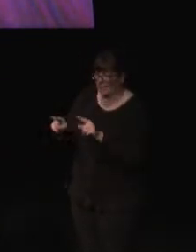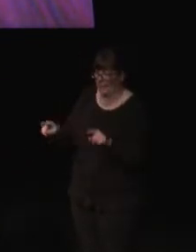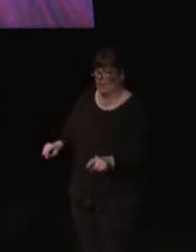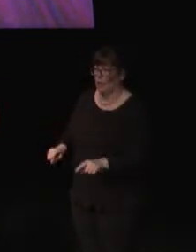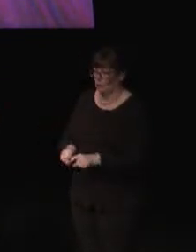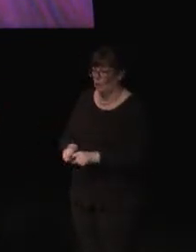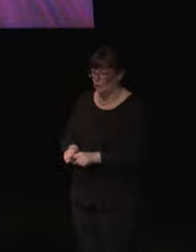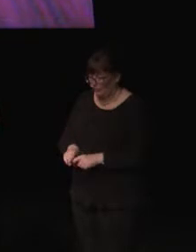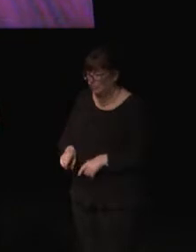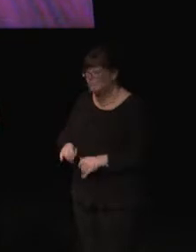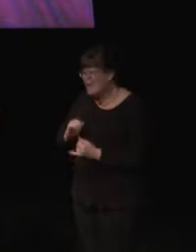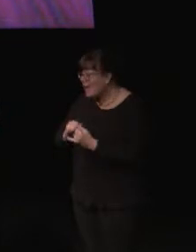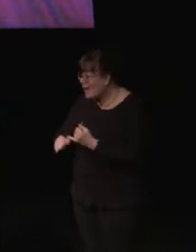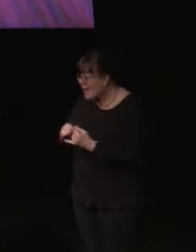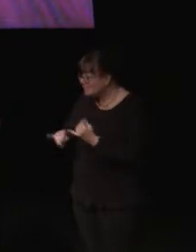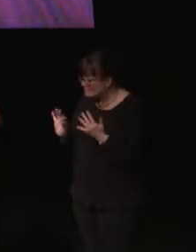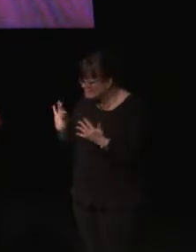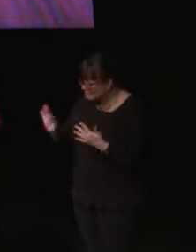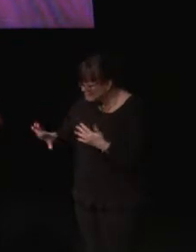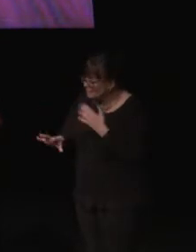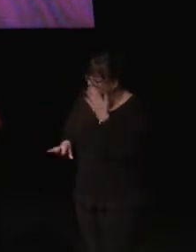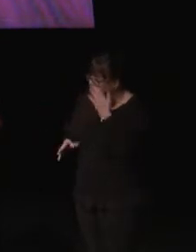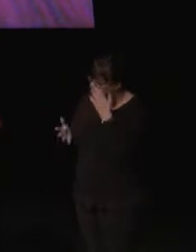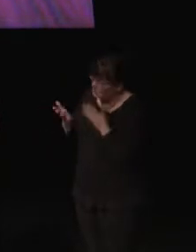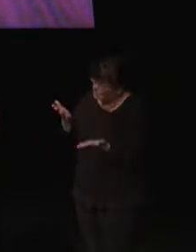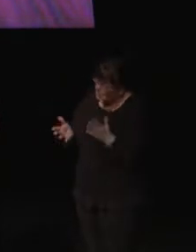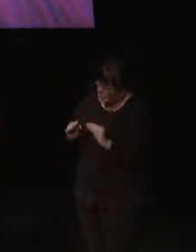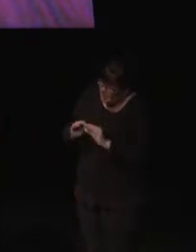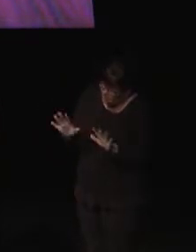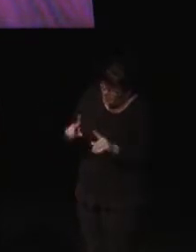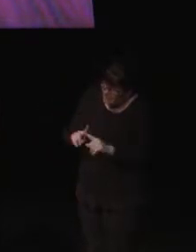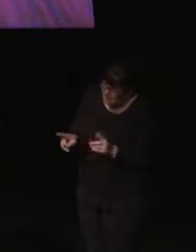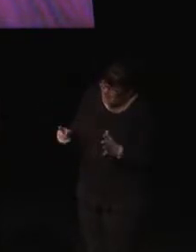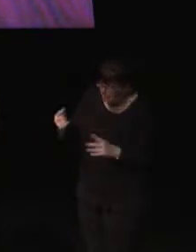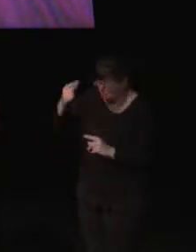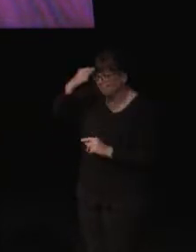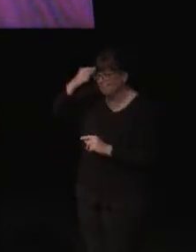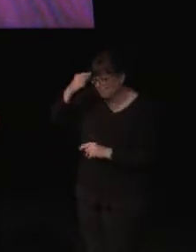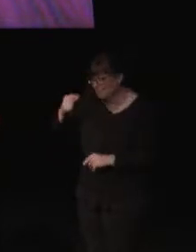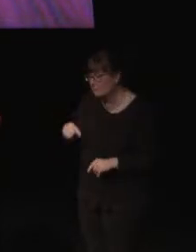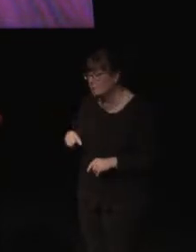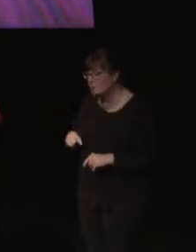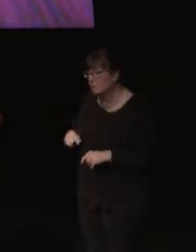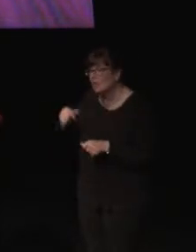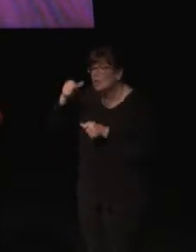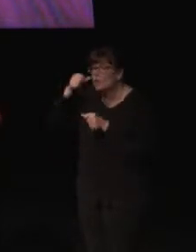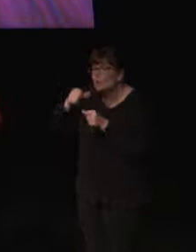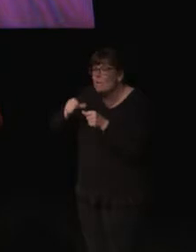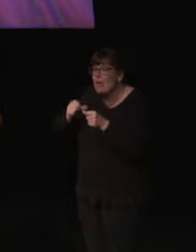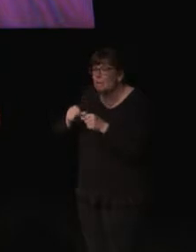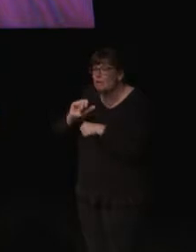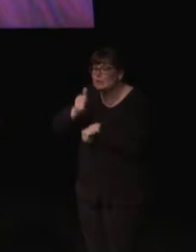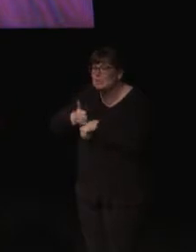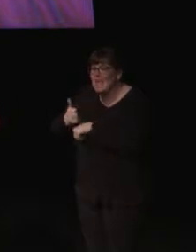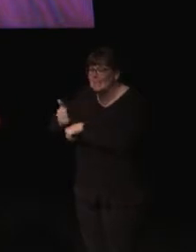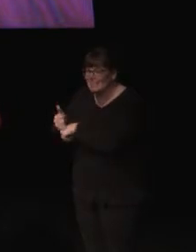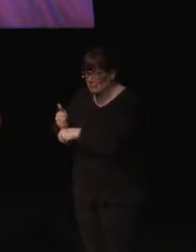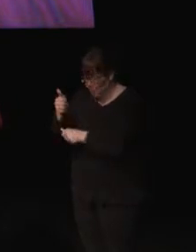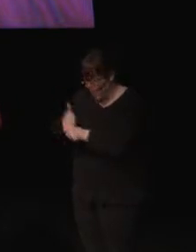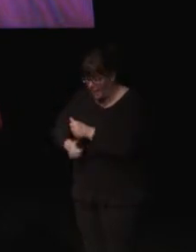And lastly, potentially obvious, but also a thing that people have worked to go do is remember settings. Every single time the game starts up